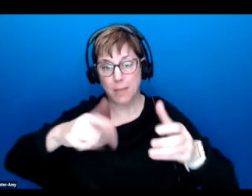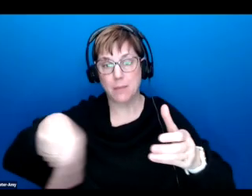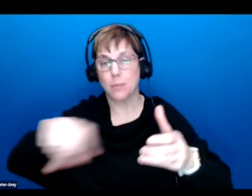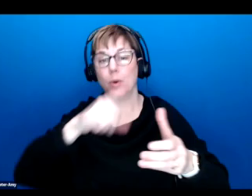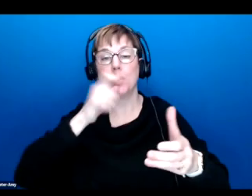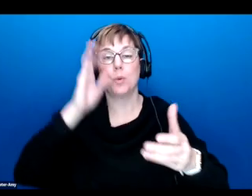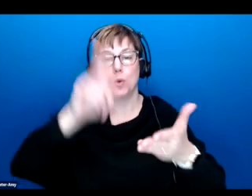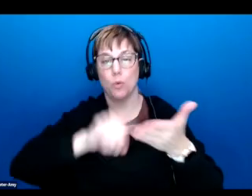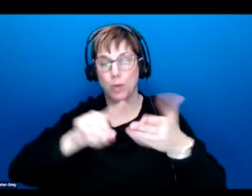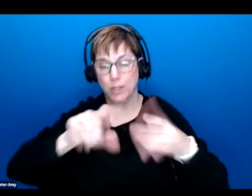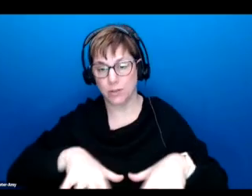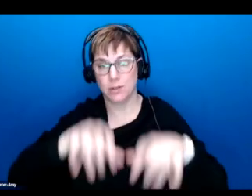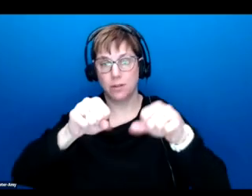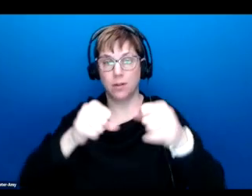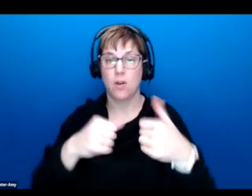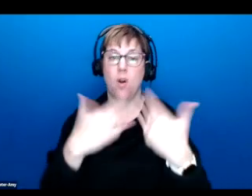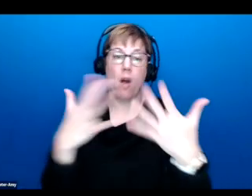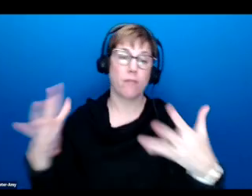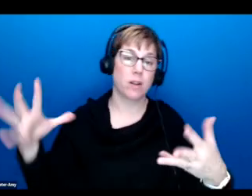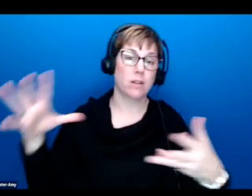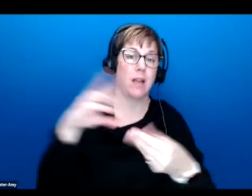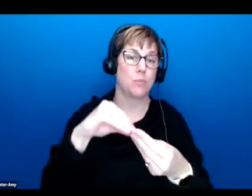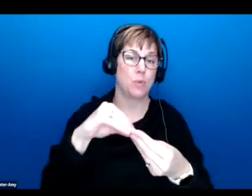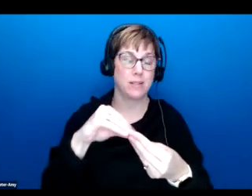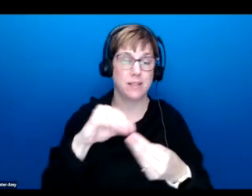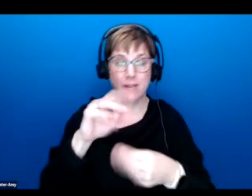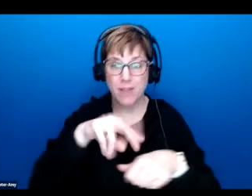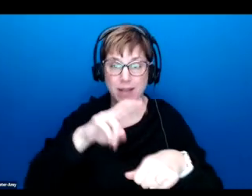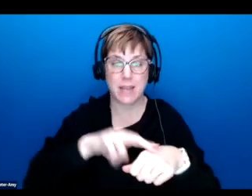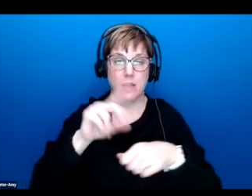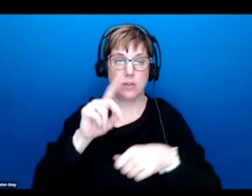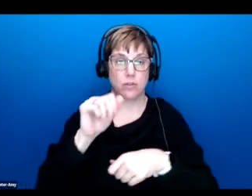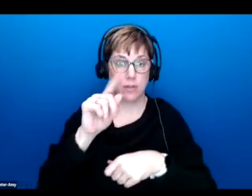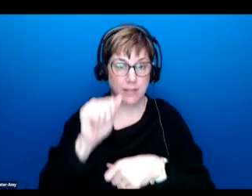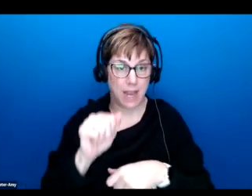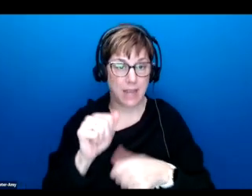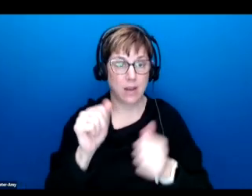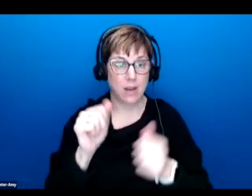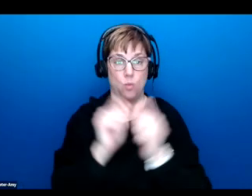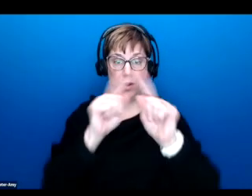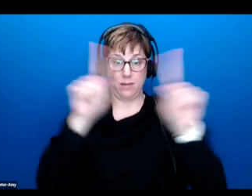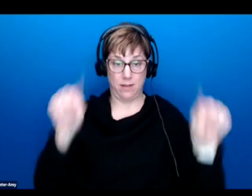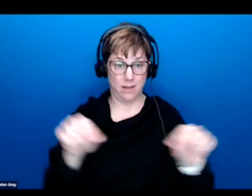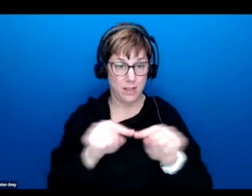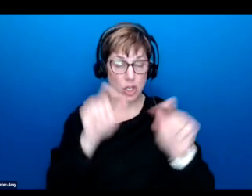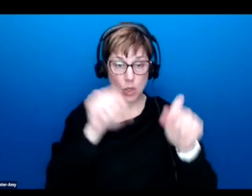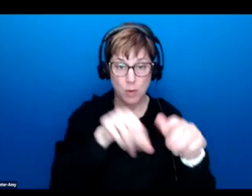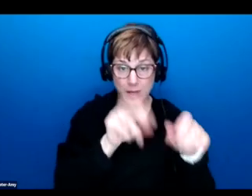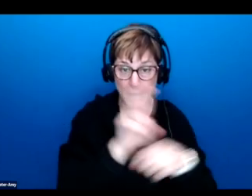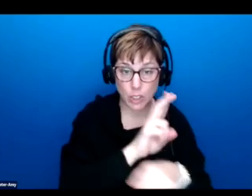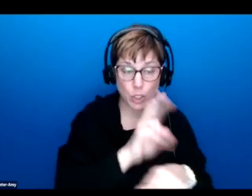by offering comprehensive national data in a usable, accessible platform.